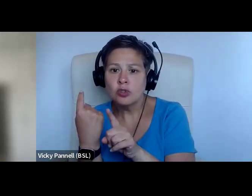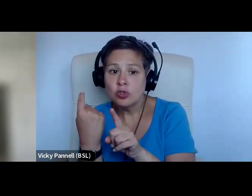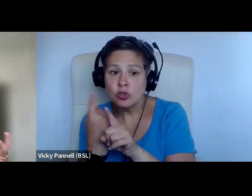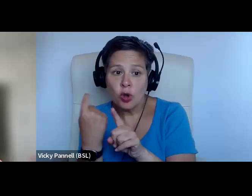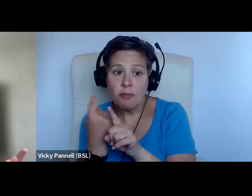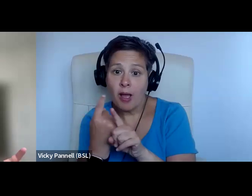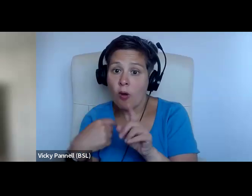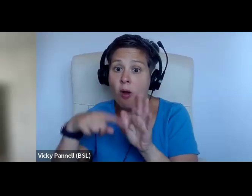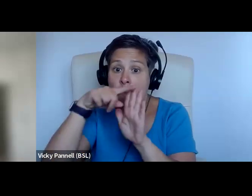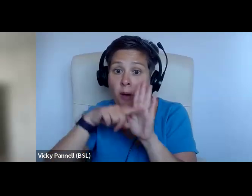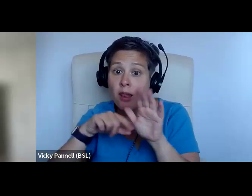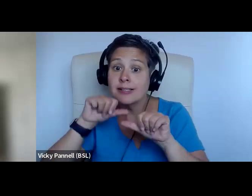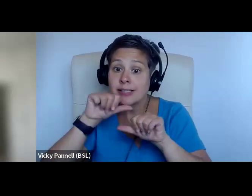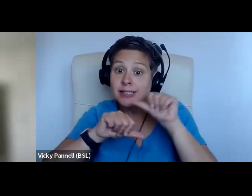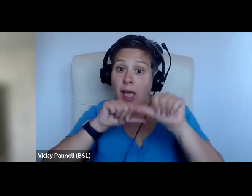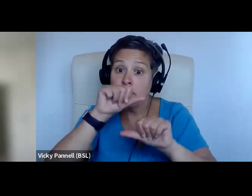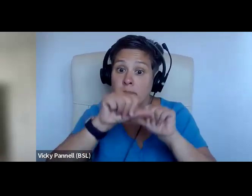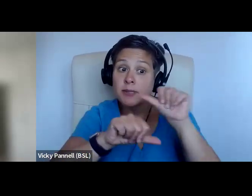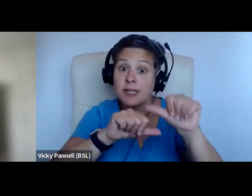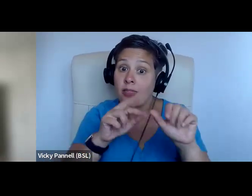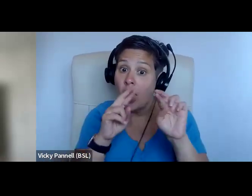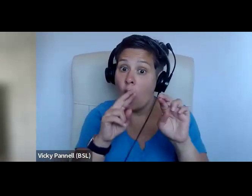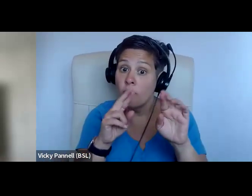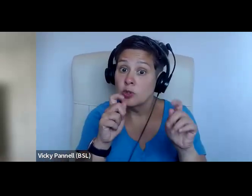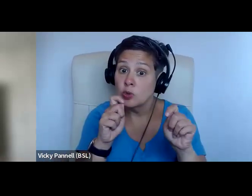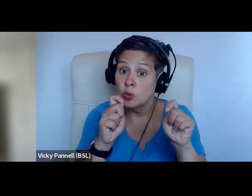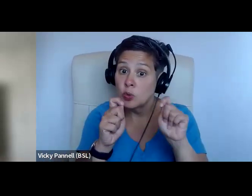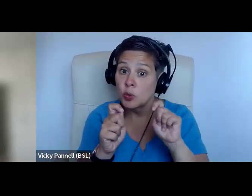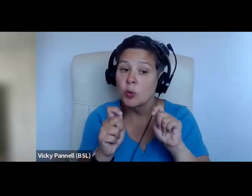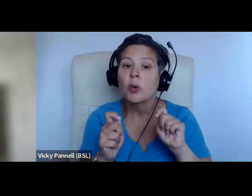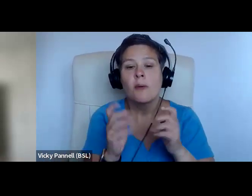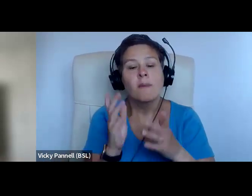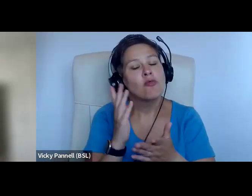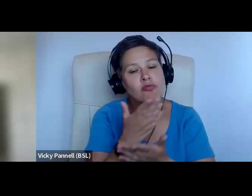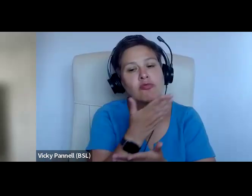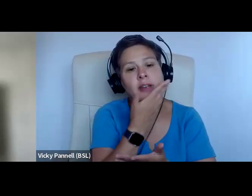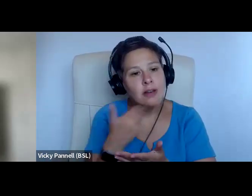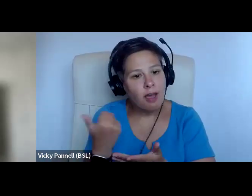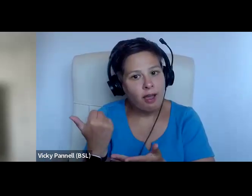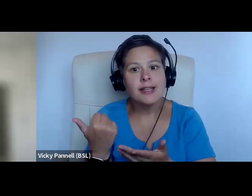blended learning event that Policy Connect ran. It was really nice to suddenly